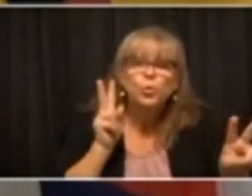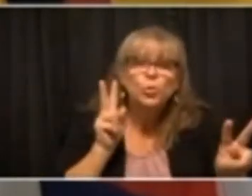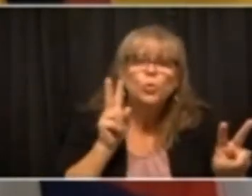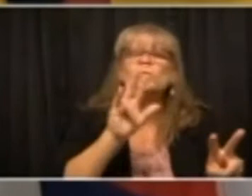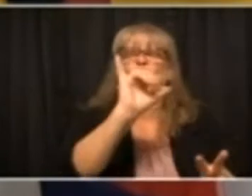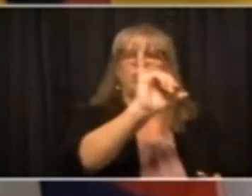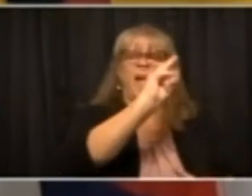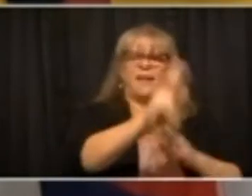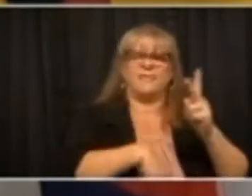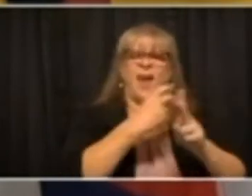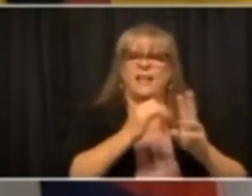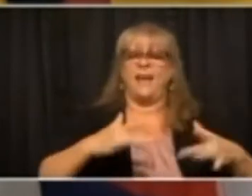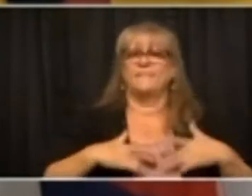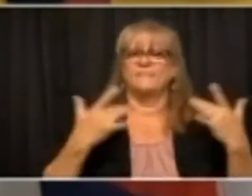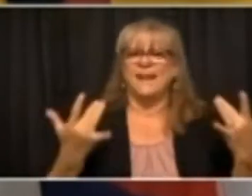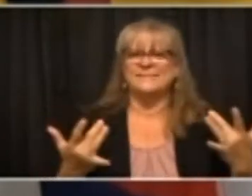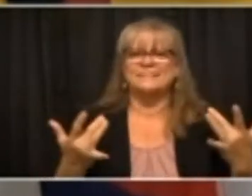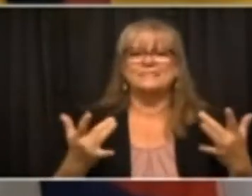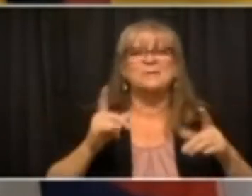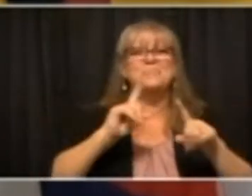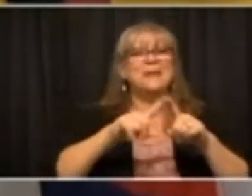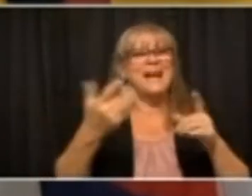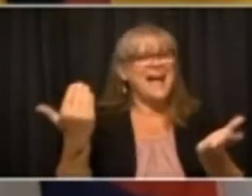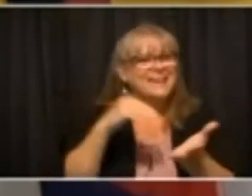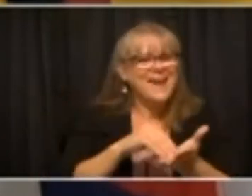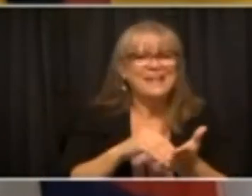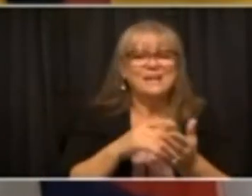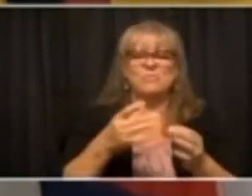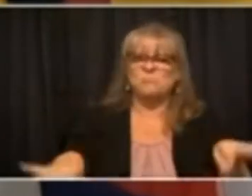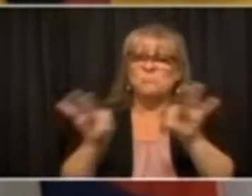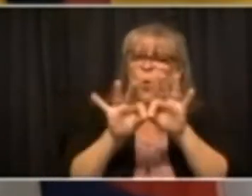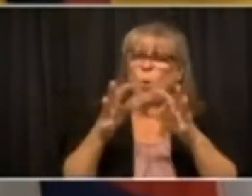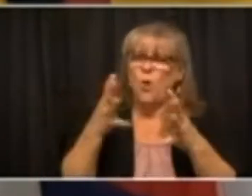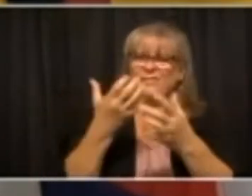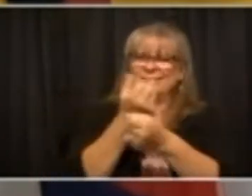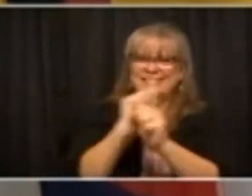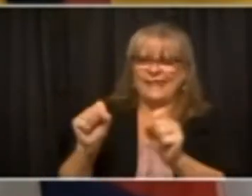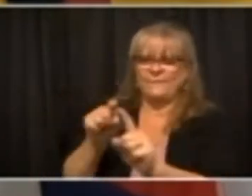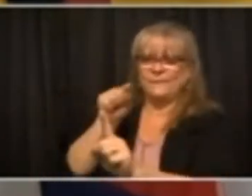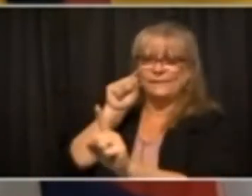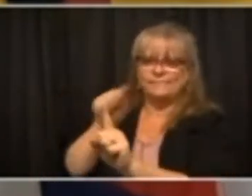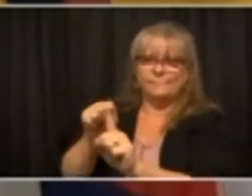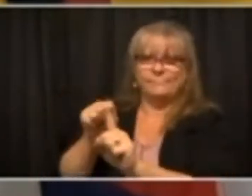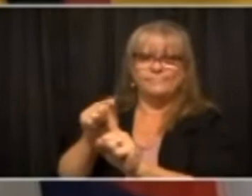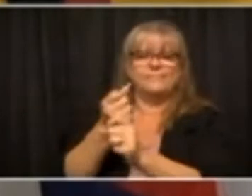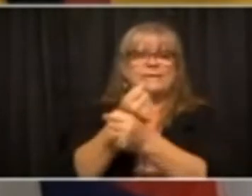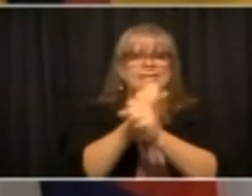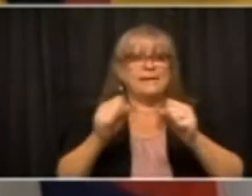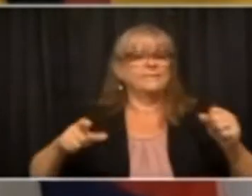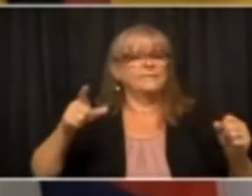right um small groups in person a virtual component outdoors with social